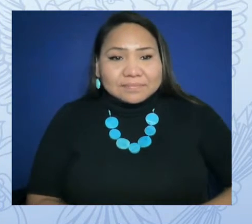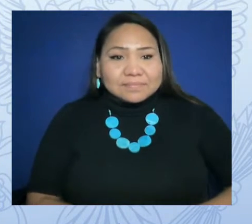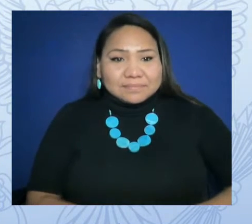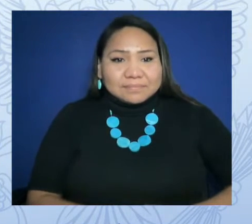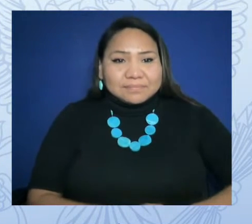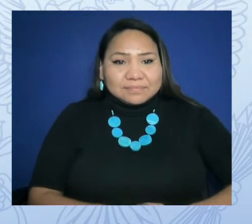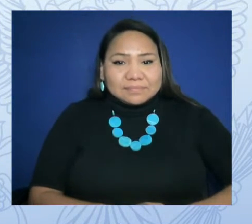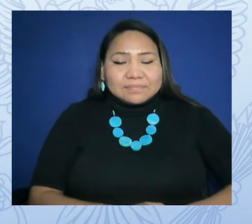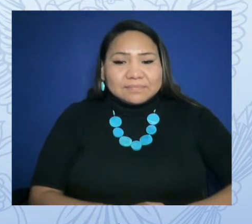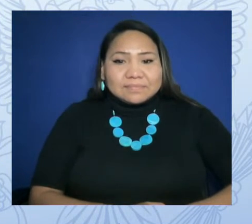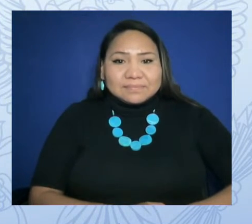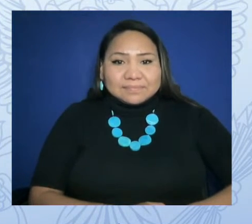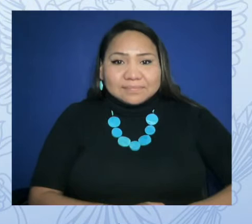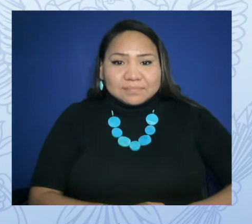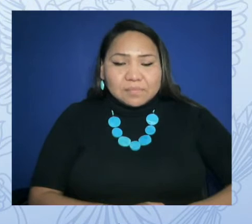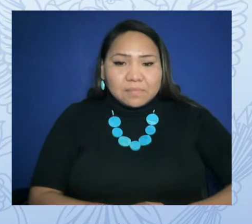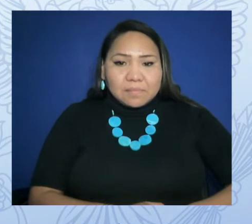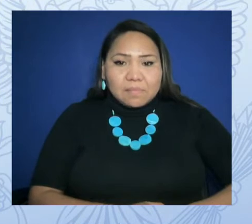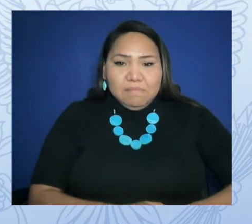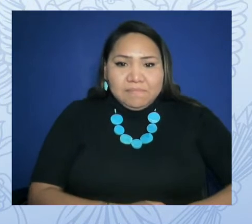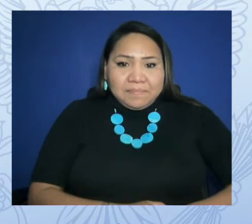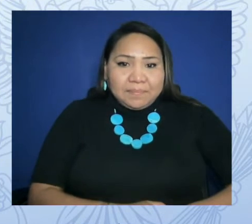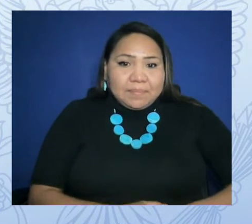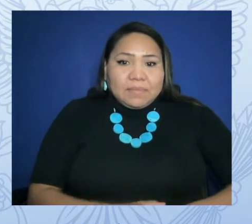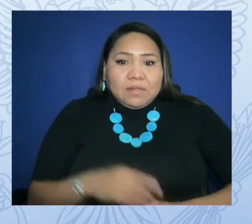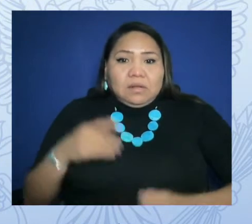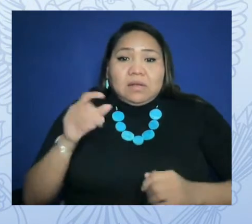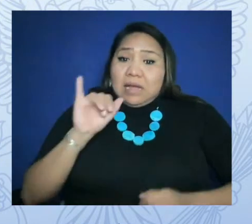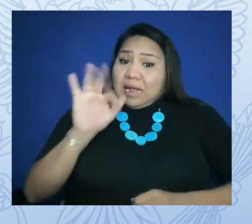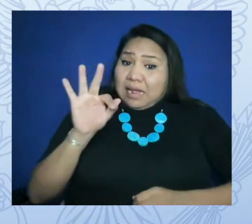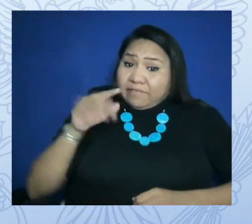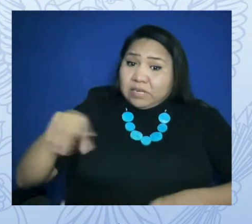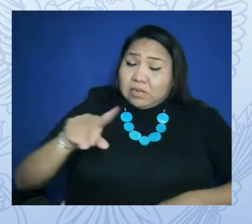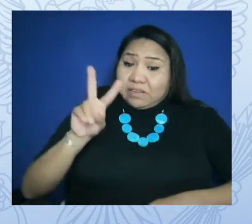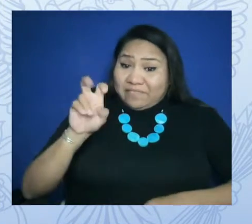If you're a veteran here, would you raise your hand so we can acknowledge you?